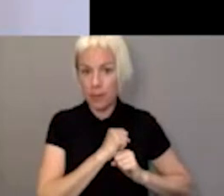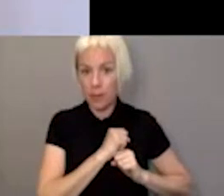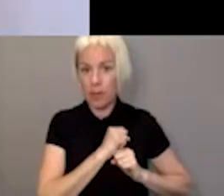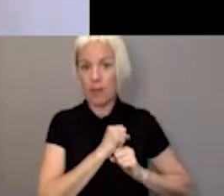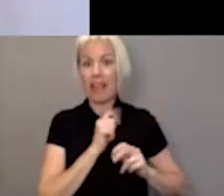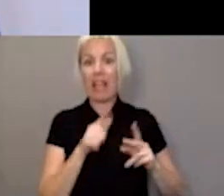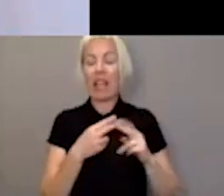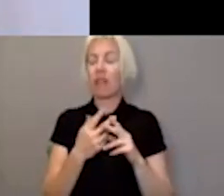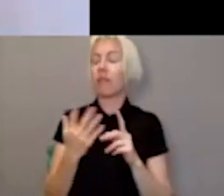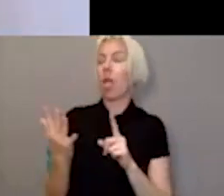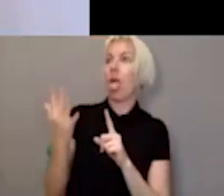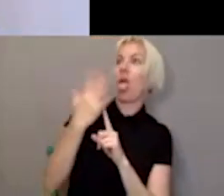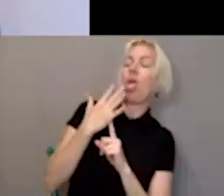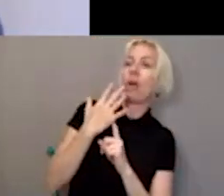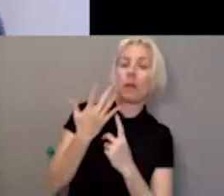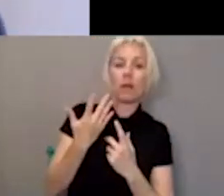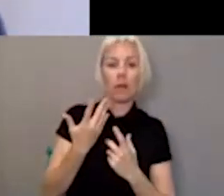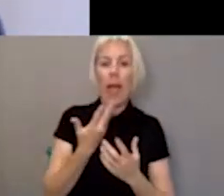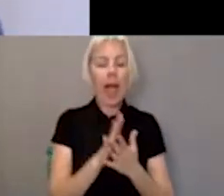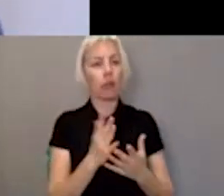else. Nas, I'll start with you. NAS CAMPANELLA: